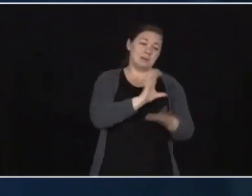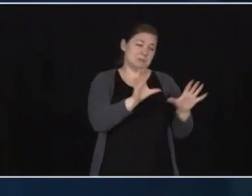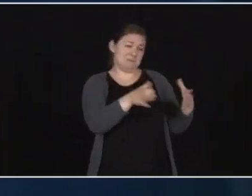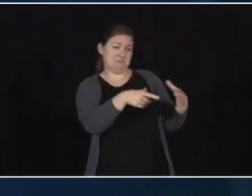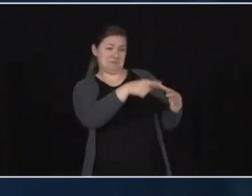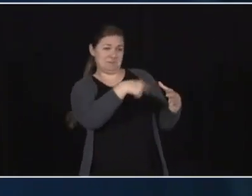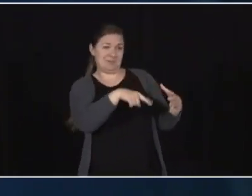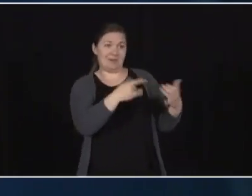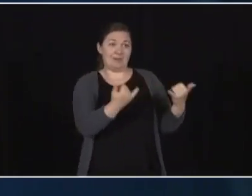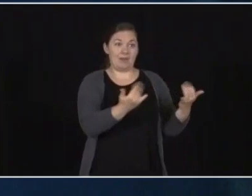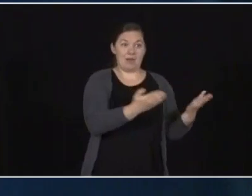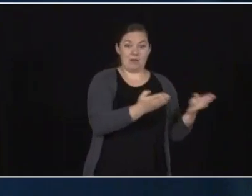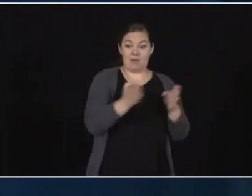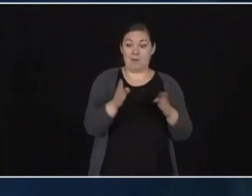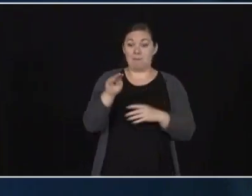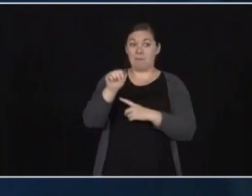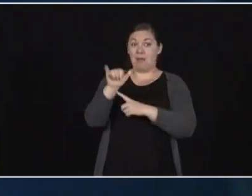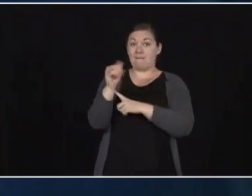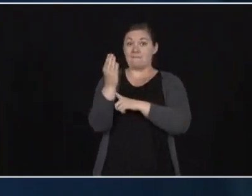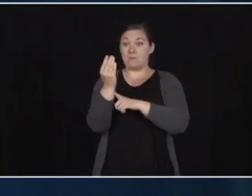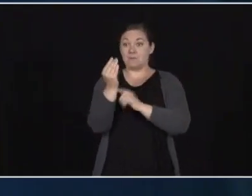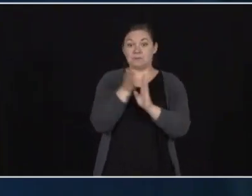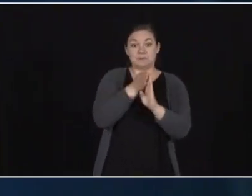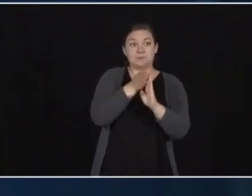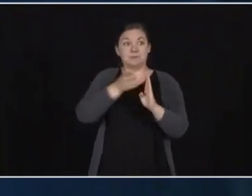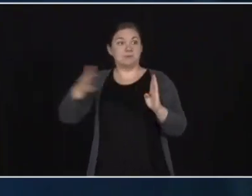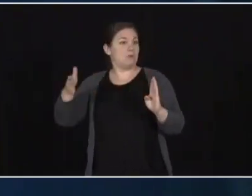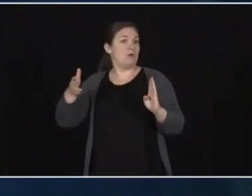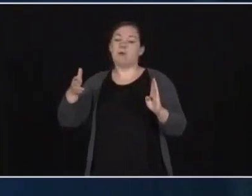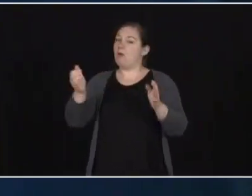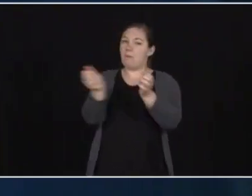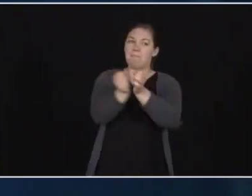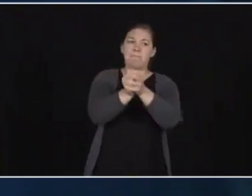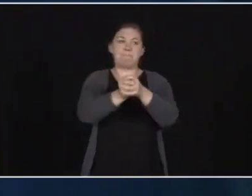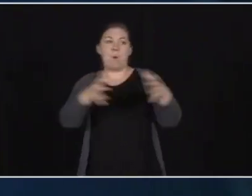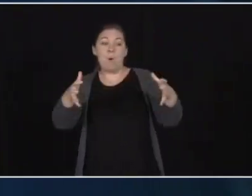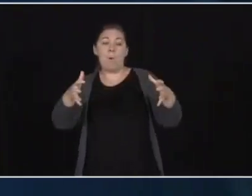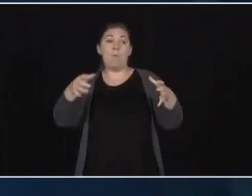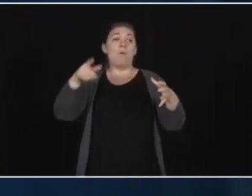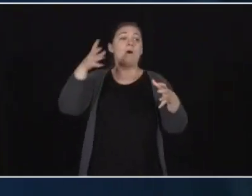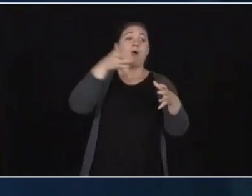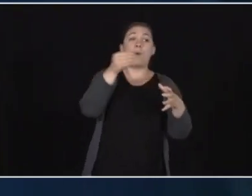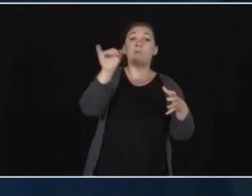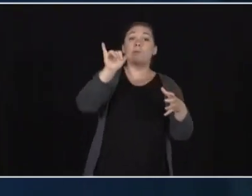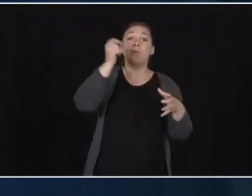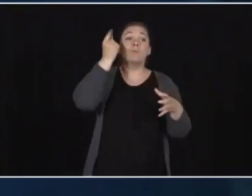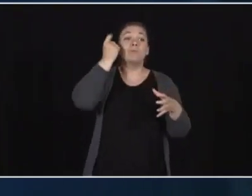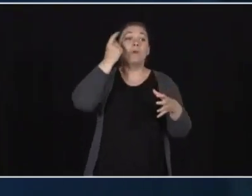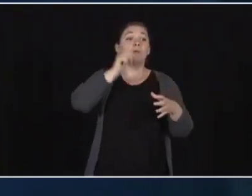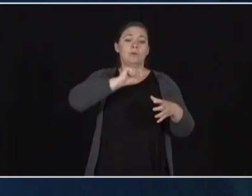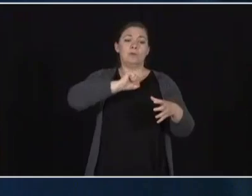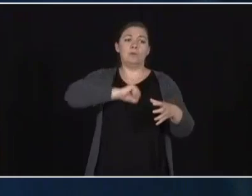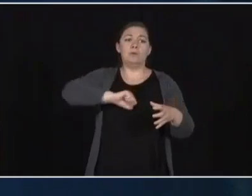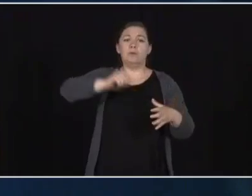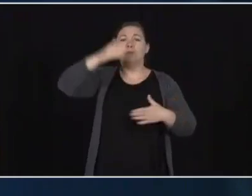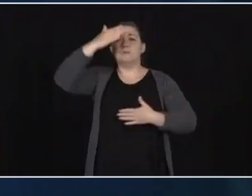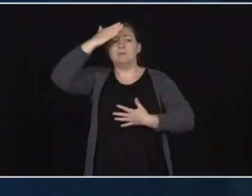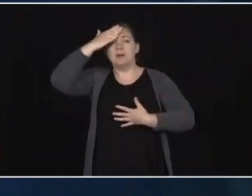responders amongst other priority populations to broaden it out to all people who have symptoms. The symptoms are very broad and essentially if people have symptoms